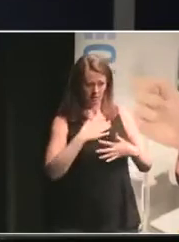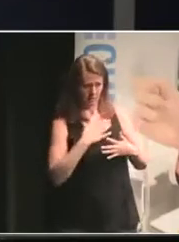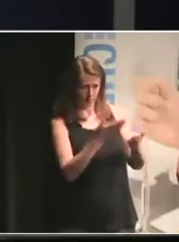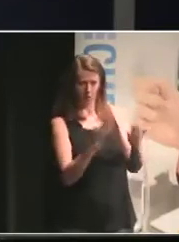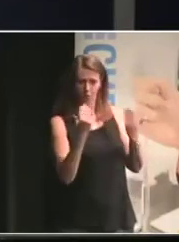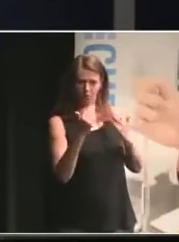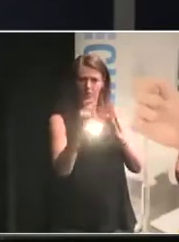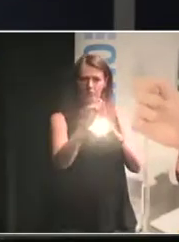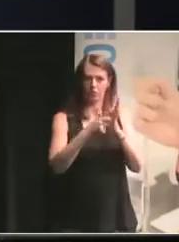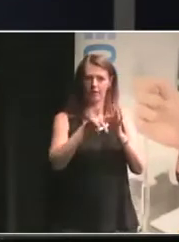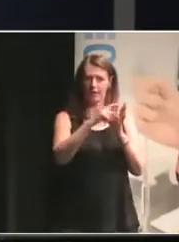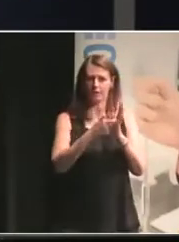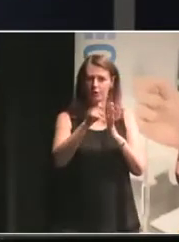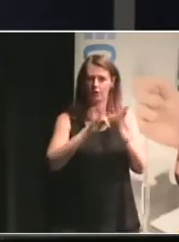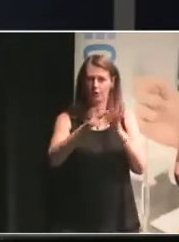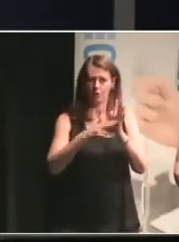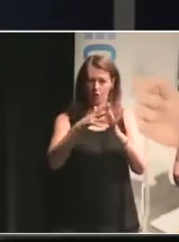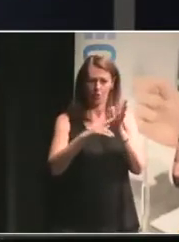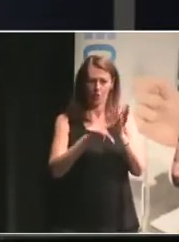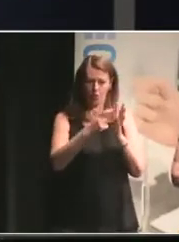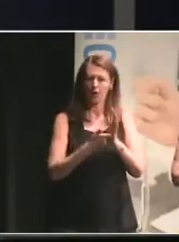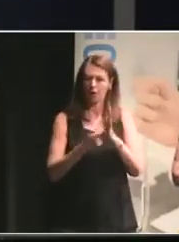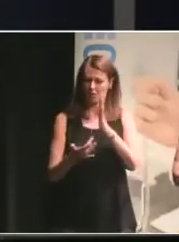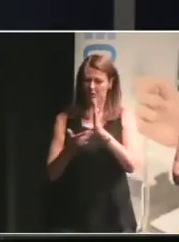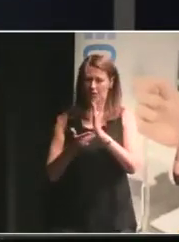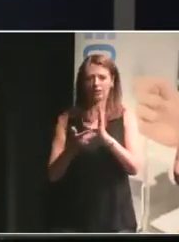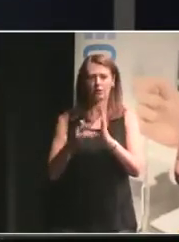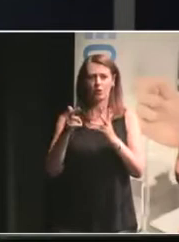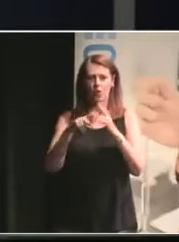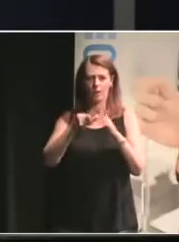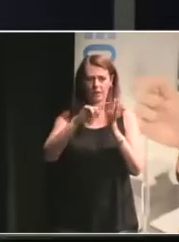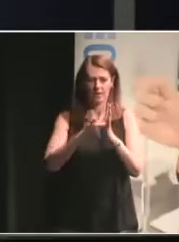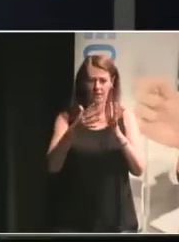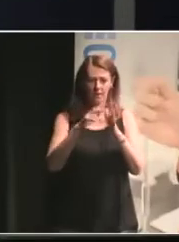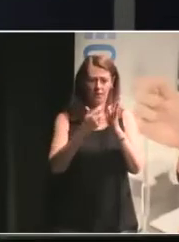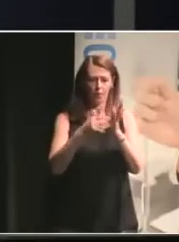professor John Warner president and chief technology officer of Warner Babcock Institute